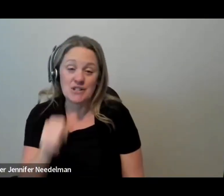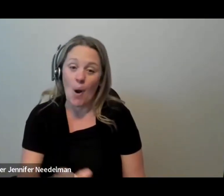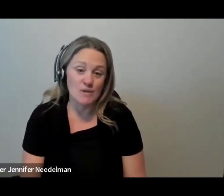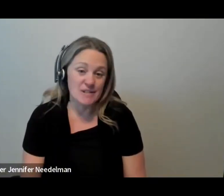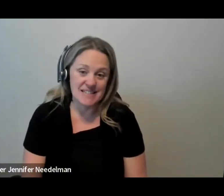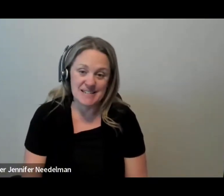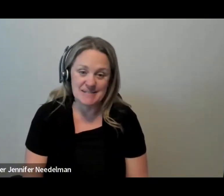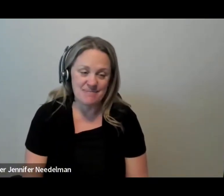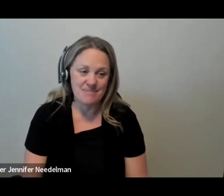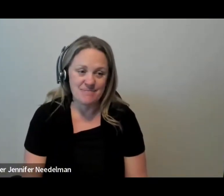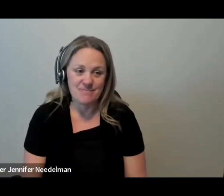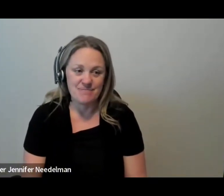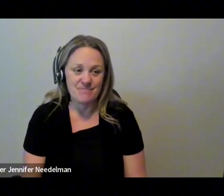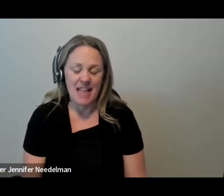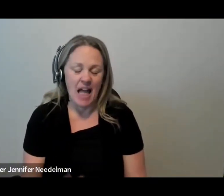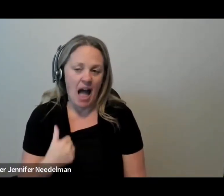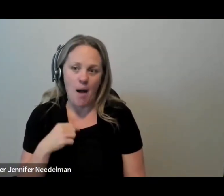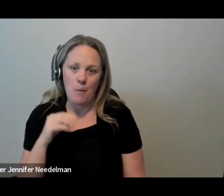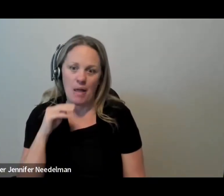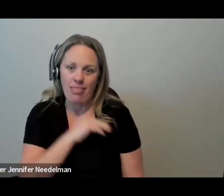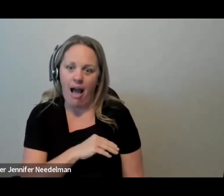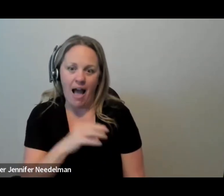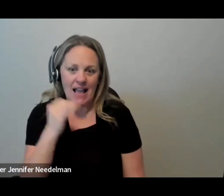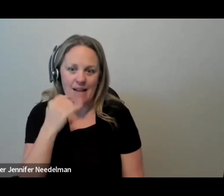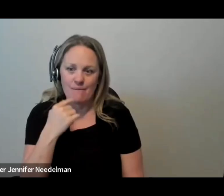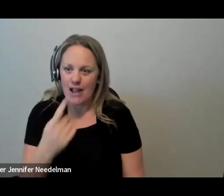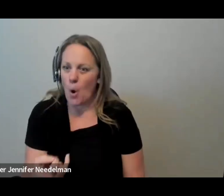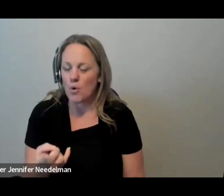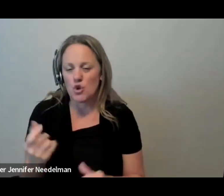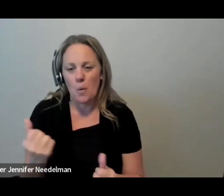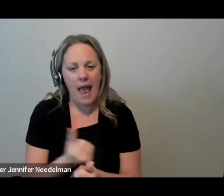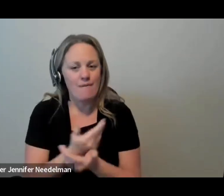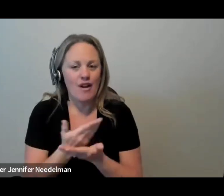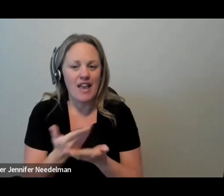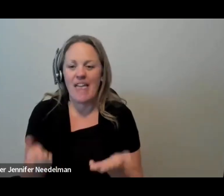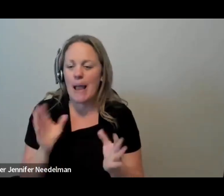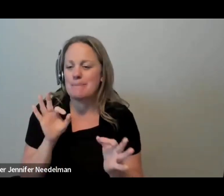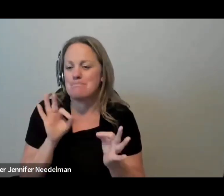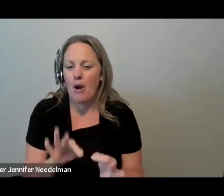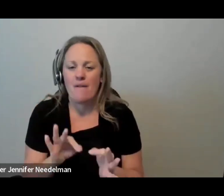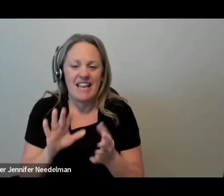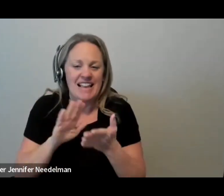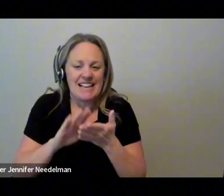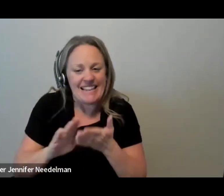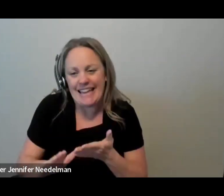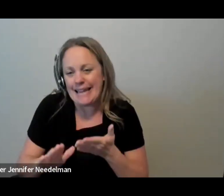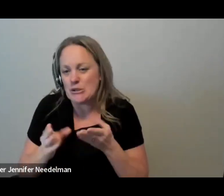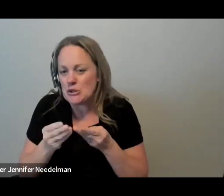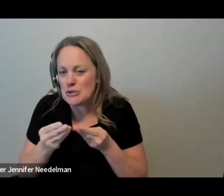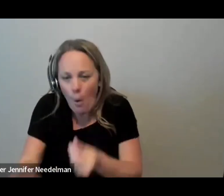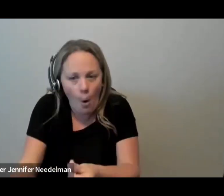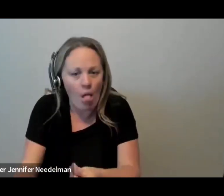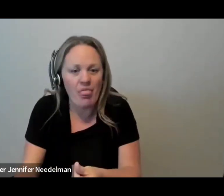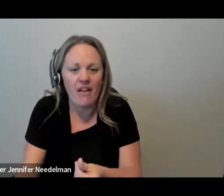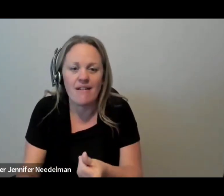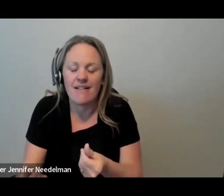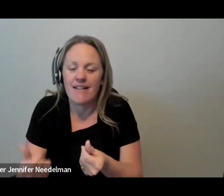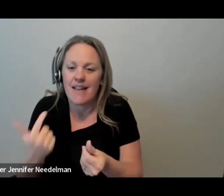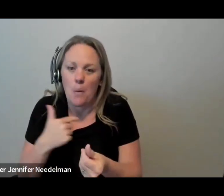I'd be lying to you if I told you it's clean, it's smooth, and we get it all right and get it all done every time, we don't.